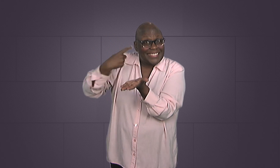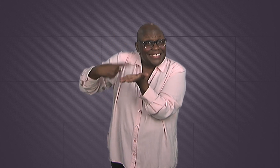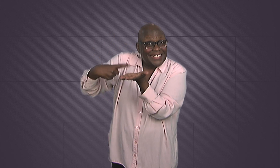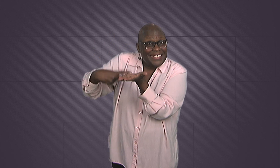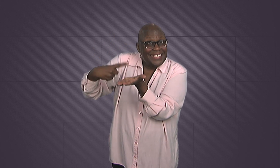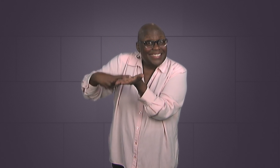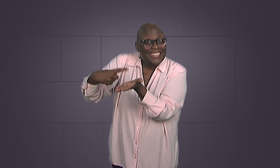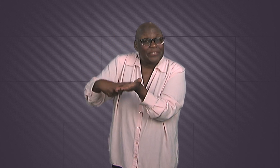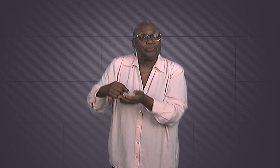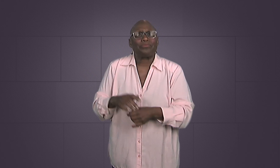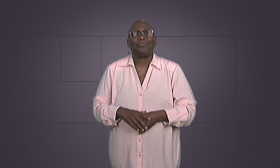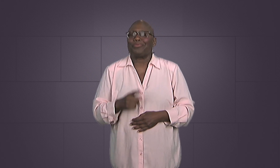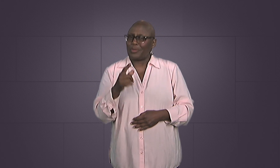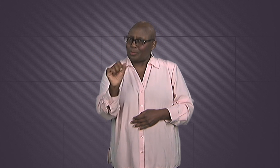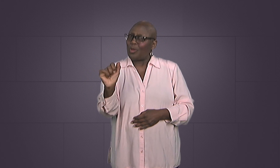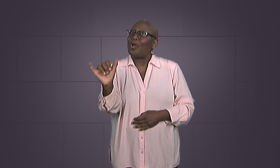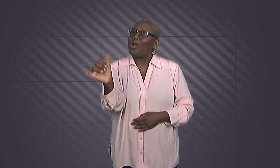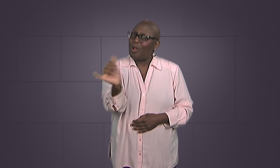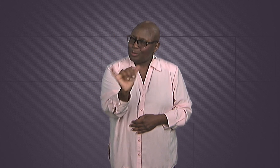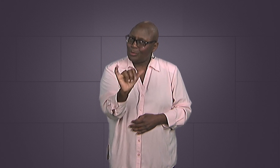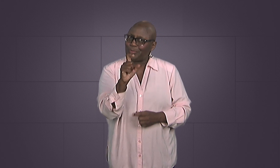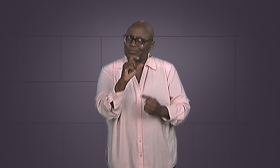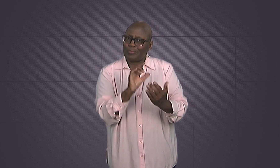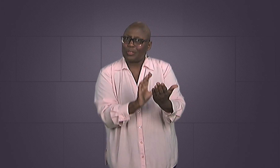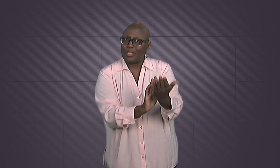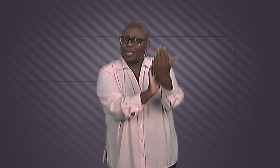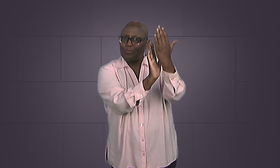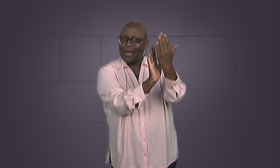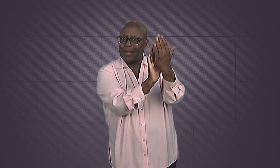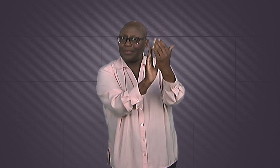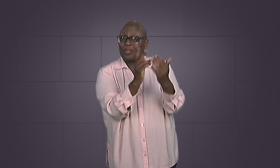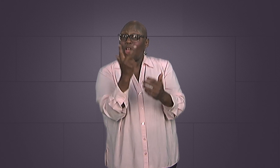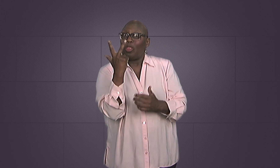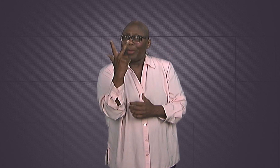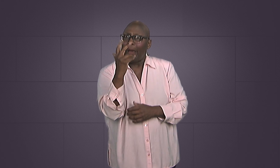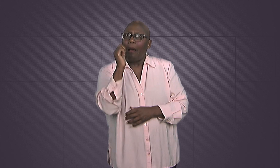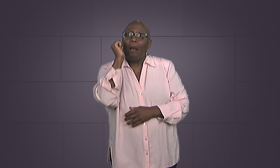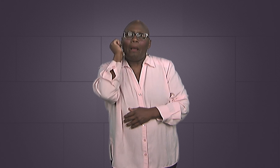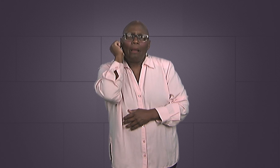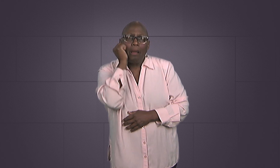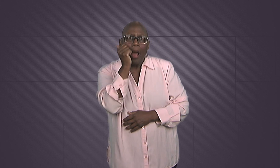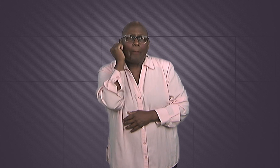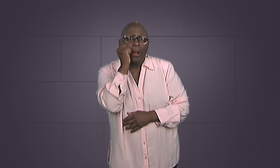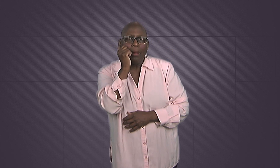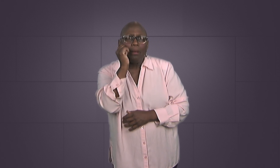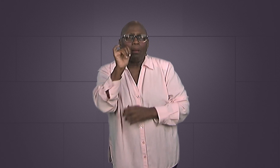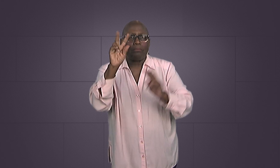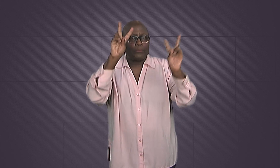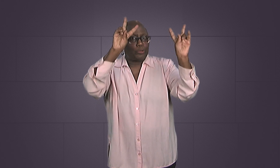just discussed, it is also important to address three commonly held misconceptions